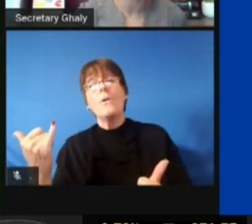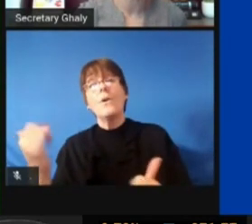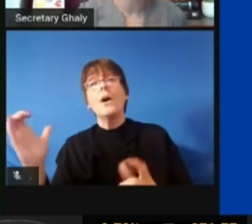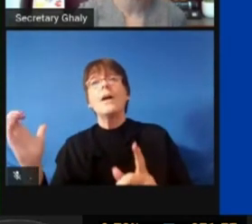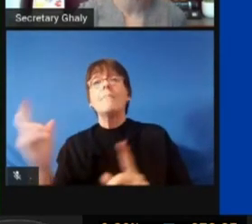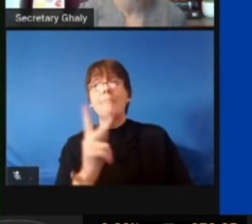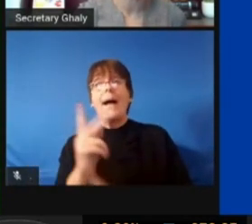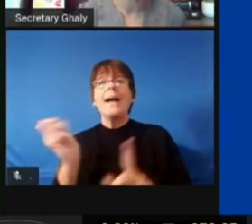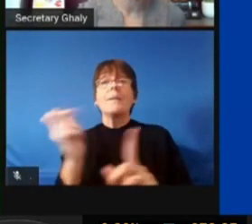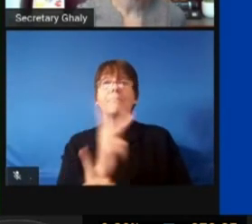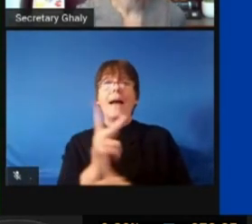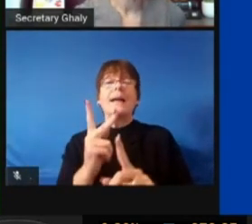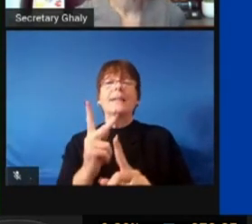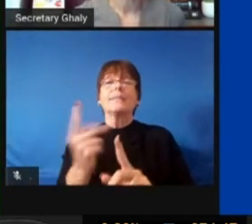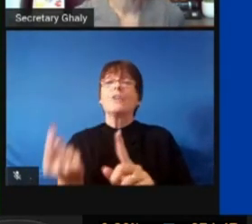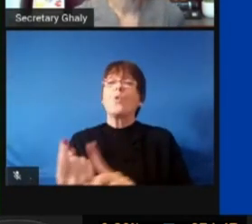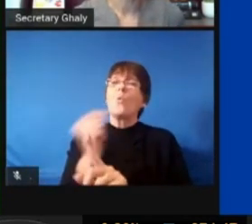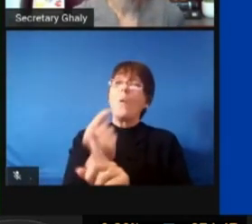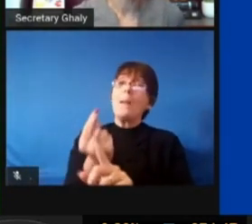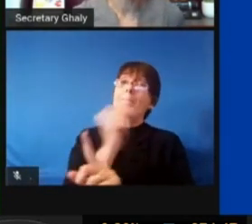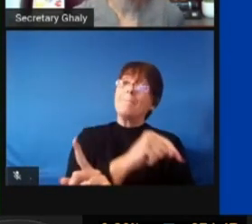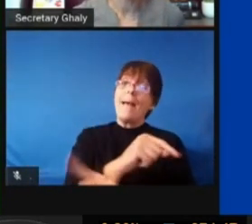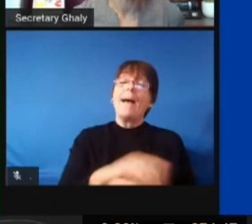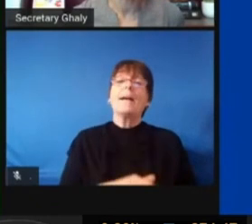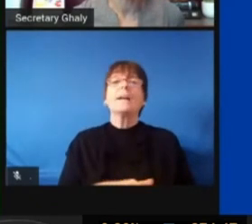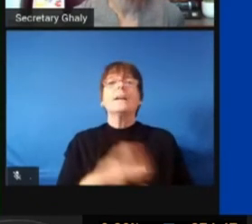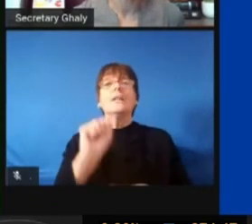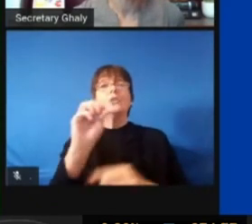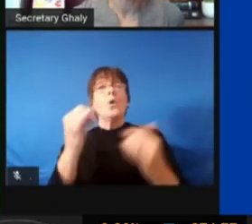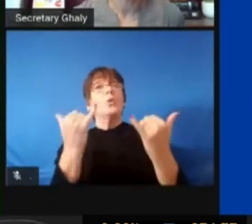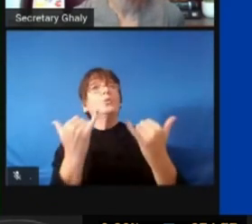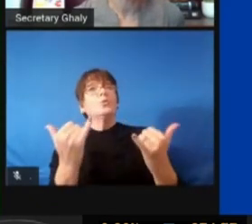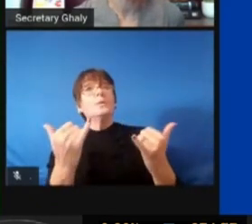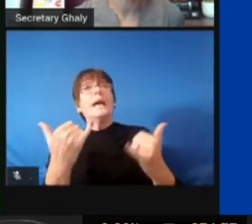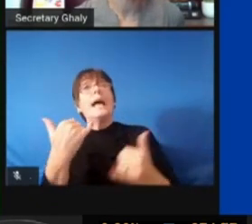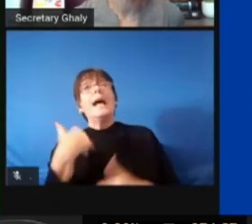PURPLE. WE WILL TATE WHICH COUNTIES